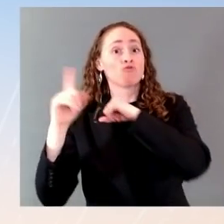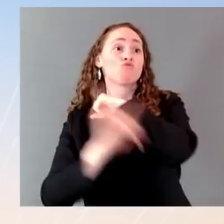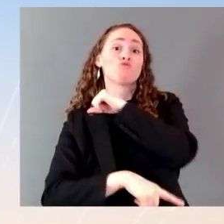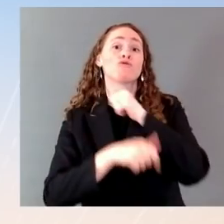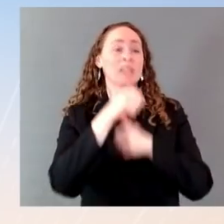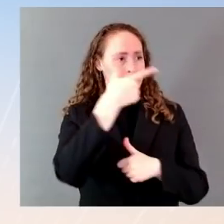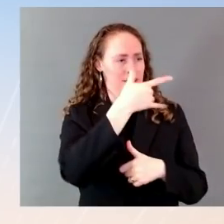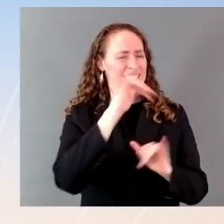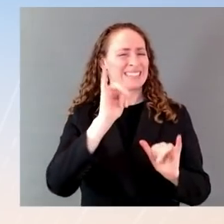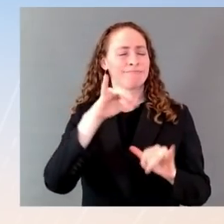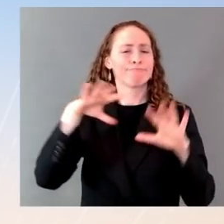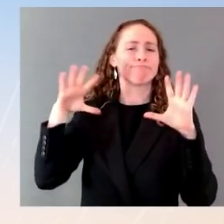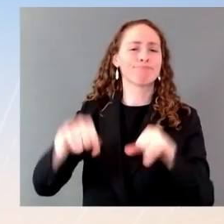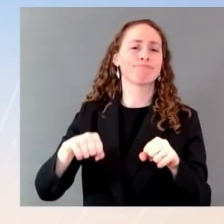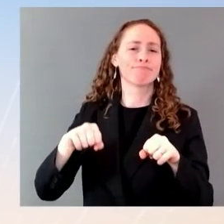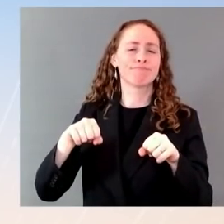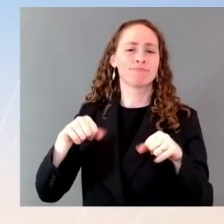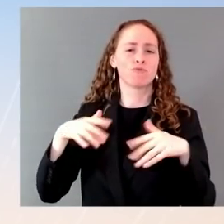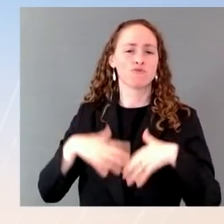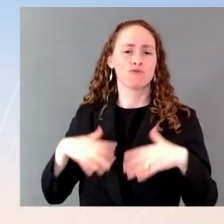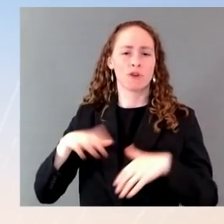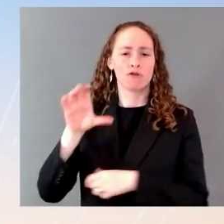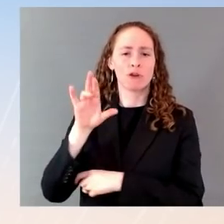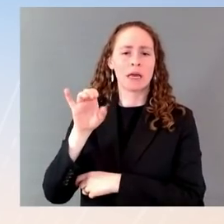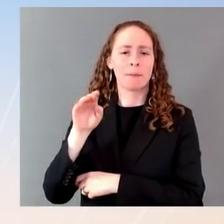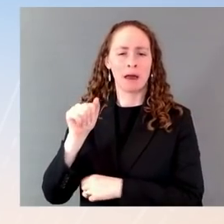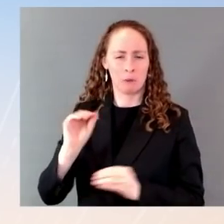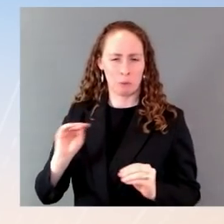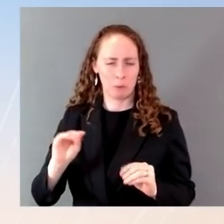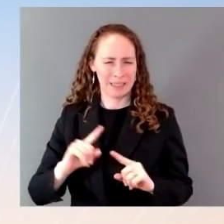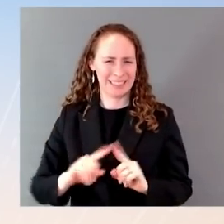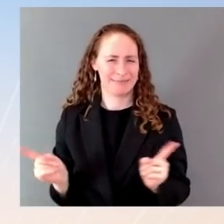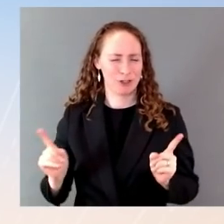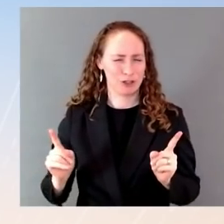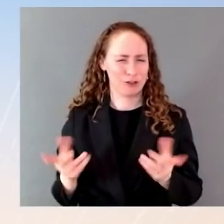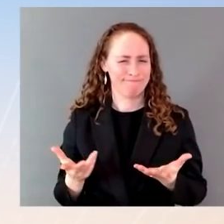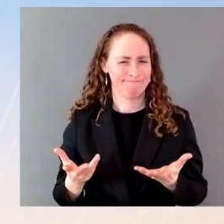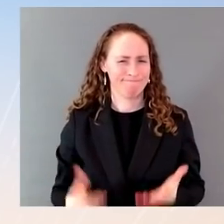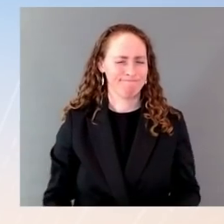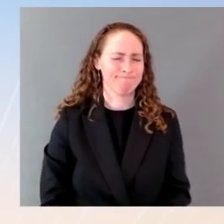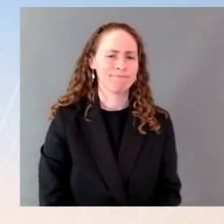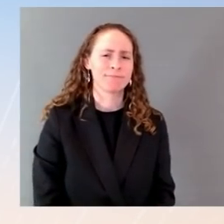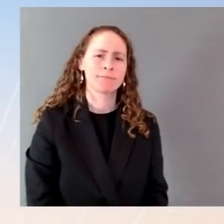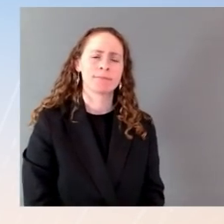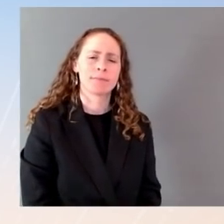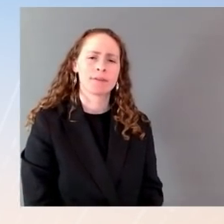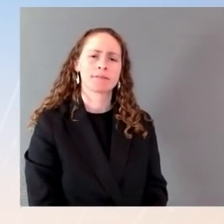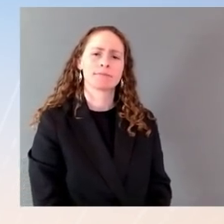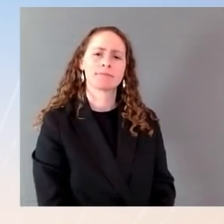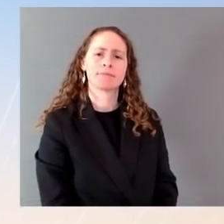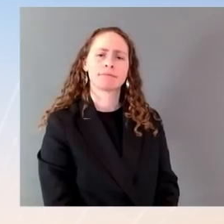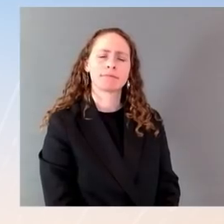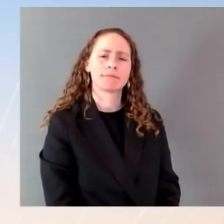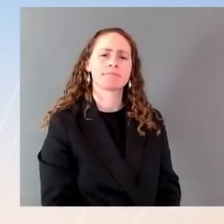we are prepared to do now. Now, in terms of the specifics, we would prefer to communicate that directly to the Russians,